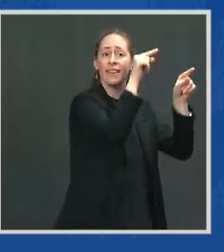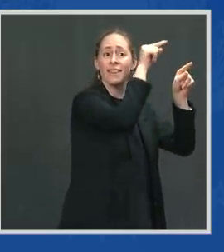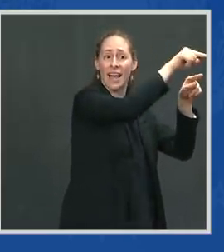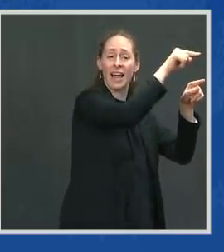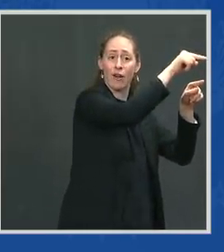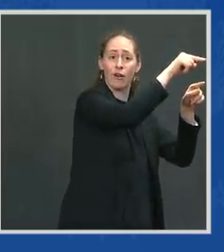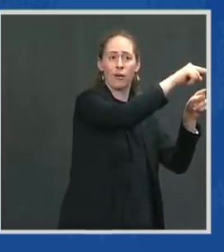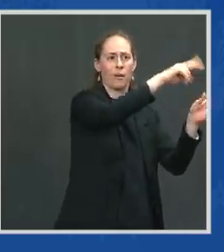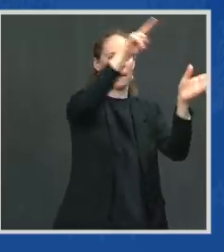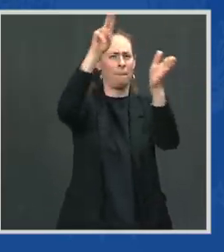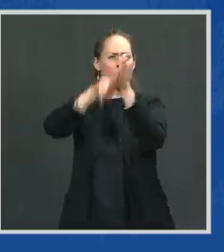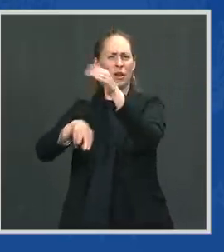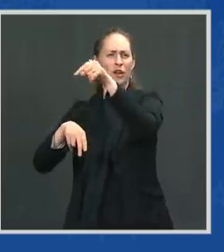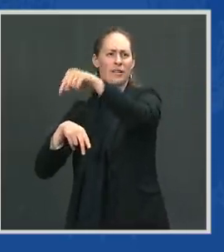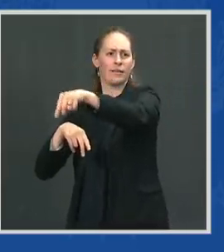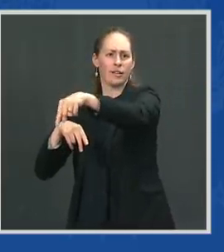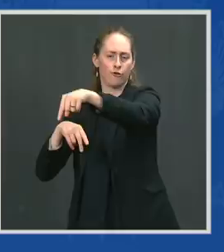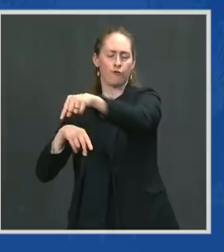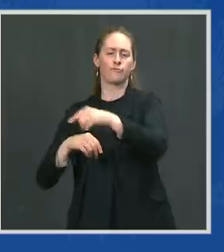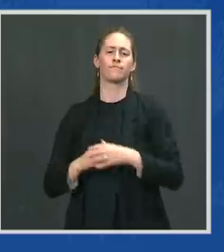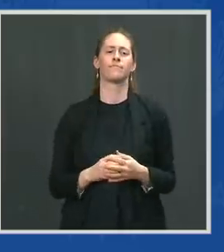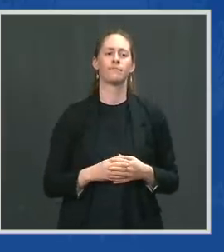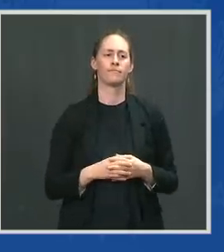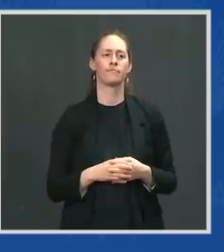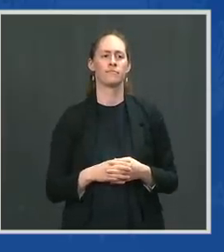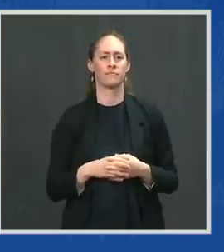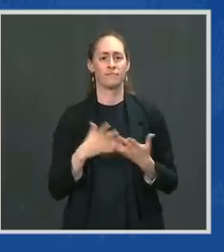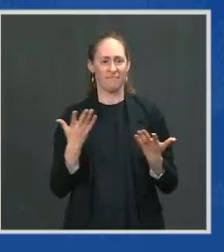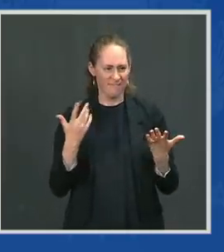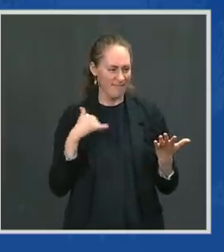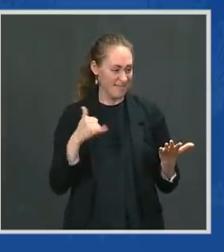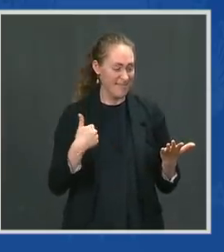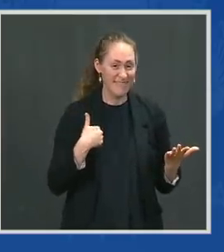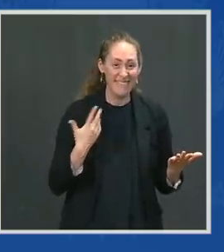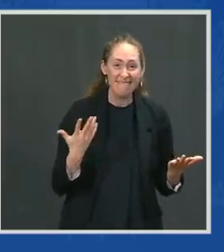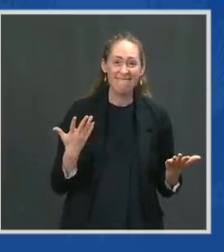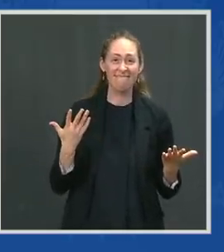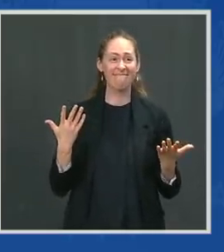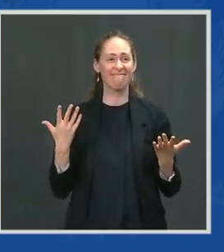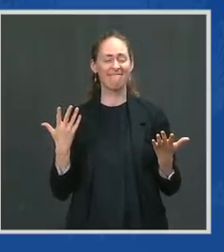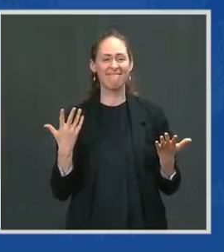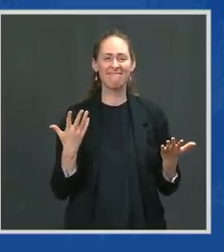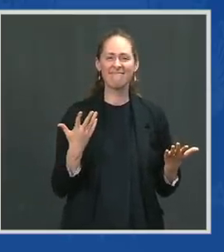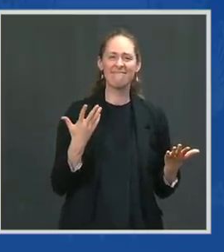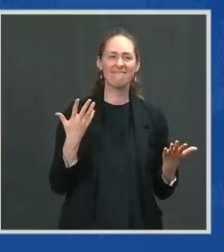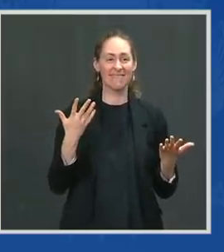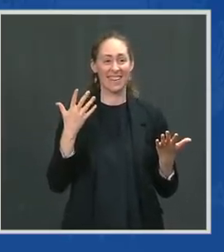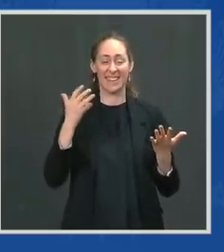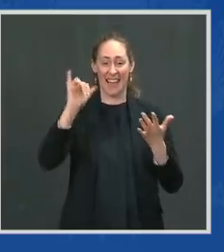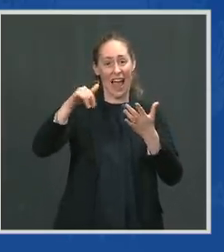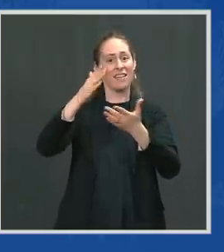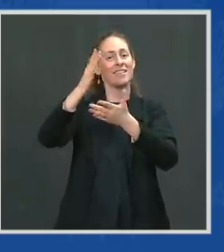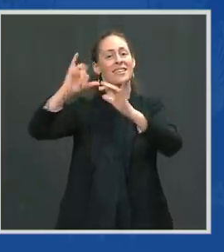There's no -- there's no comforting distance in history in Section 60. The grief is raw.